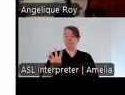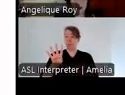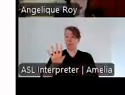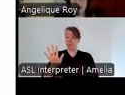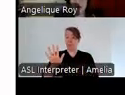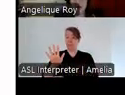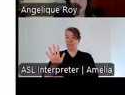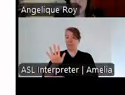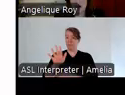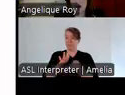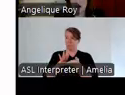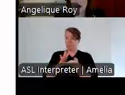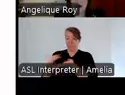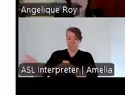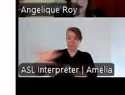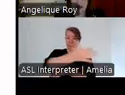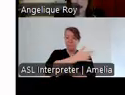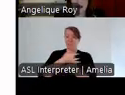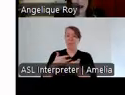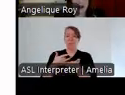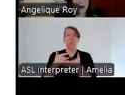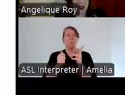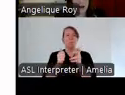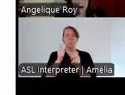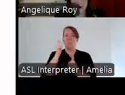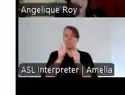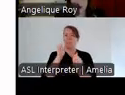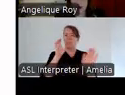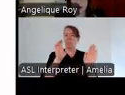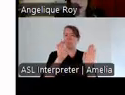to determine which icons should be created and then applied to our website.